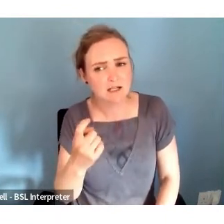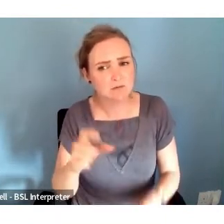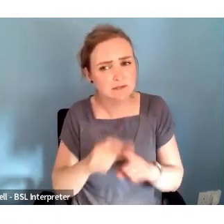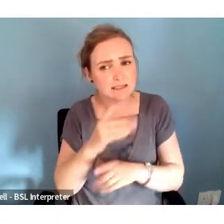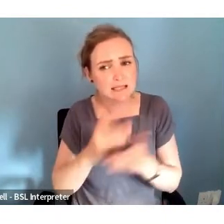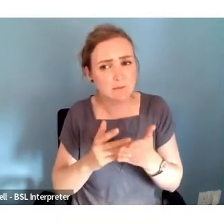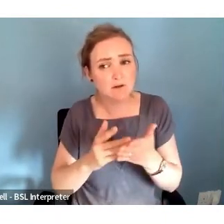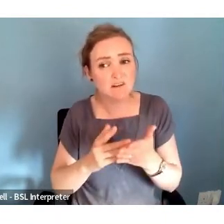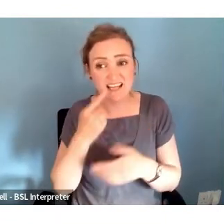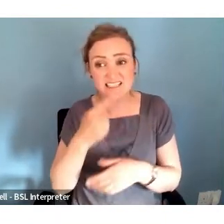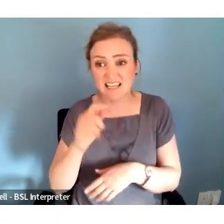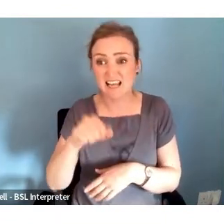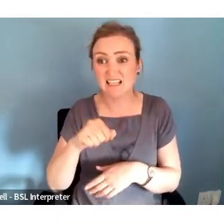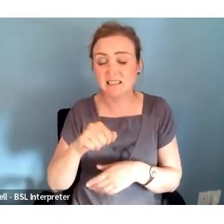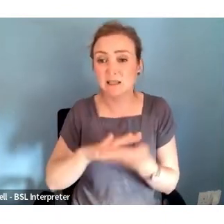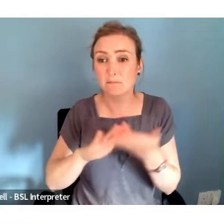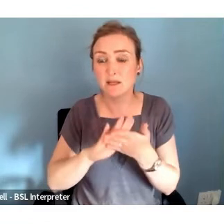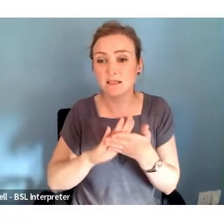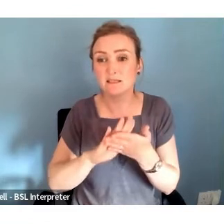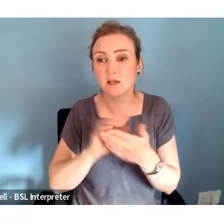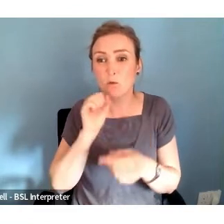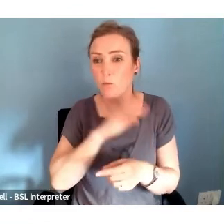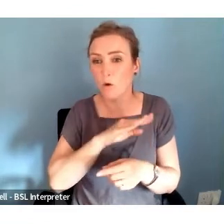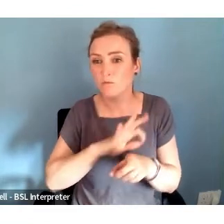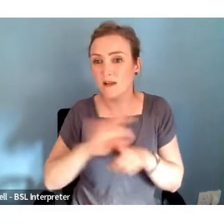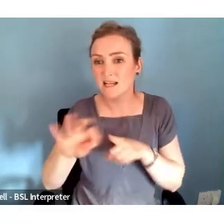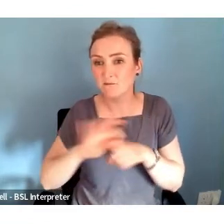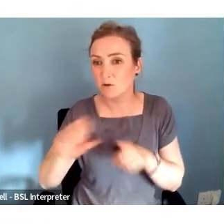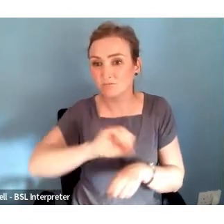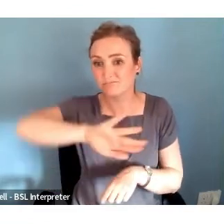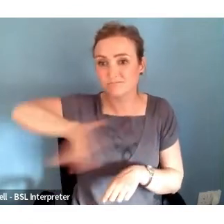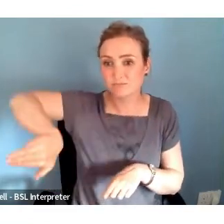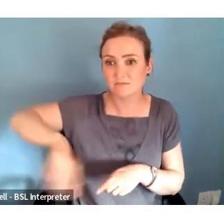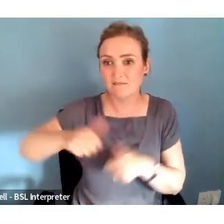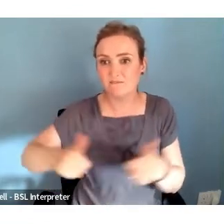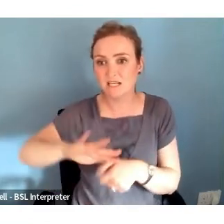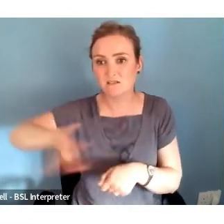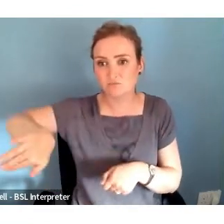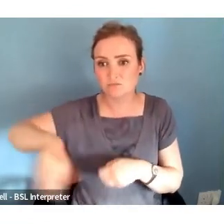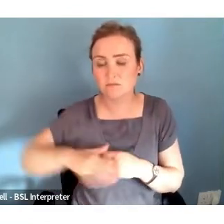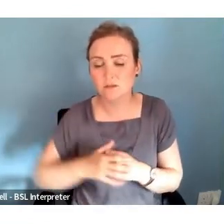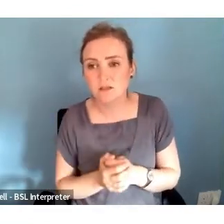their recruitment process. if I have been discriminated against a lot in my past, I might view this